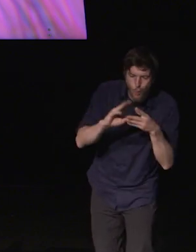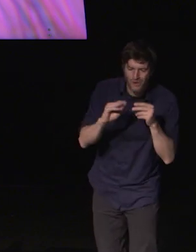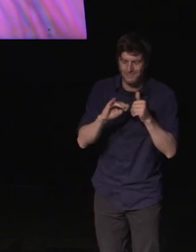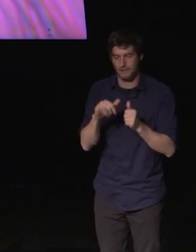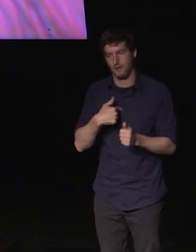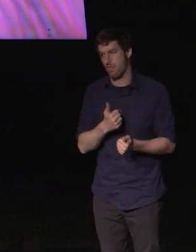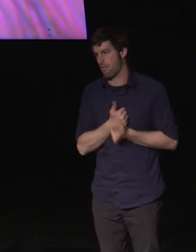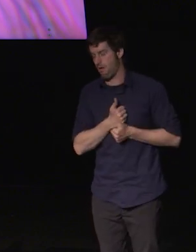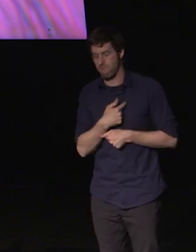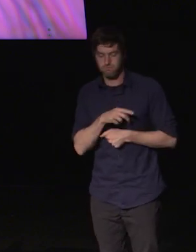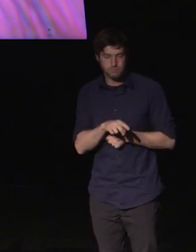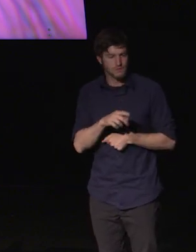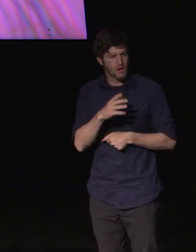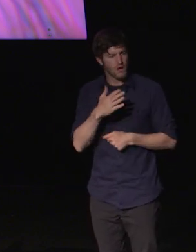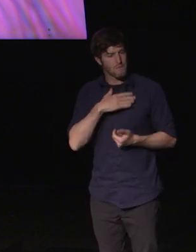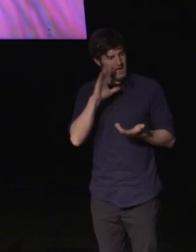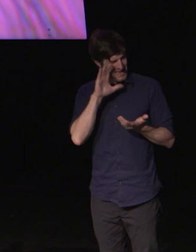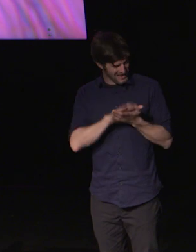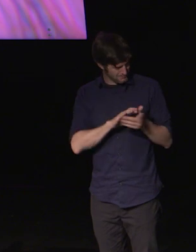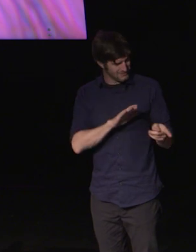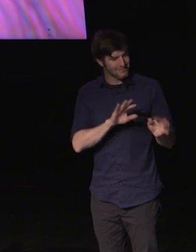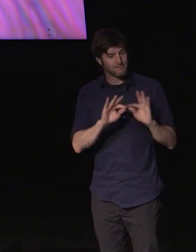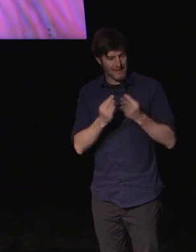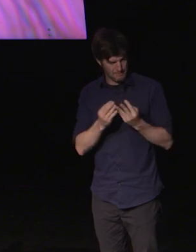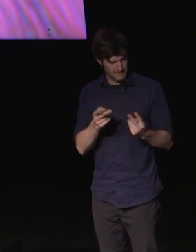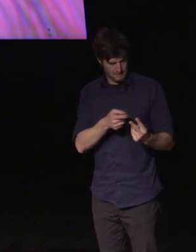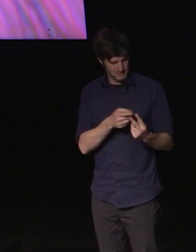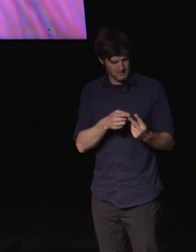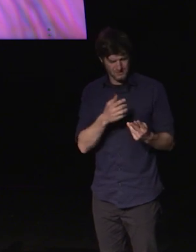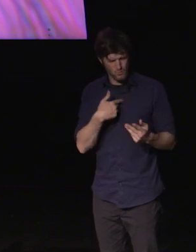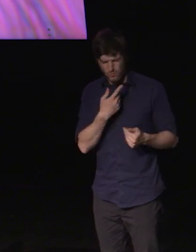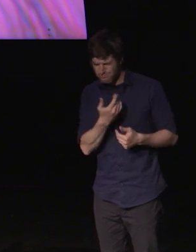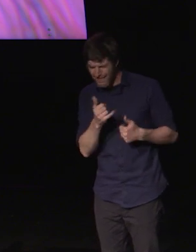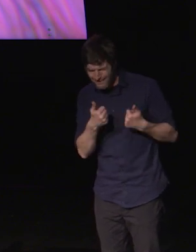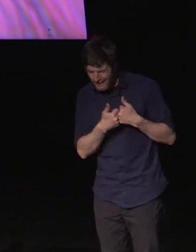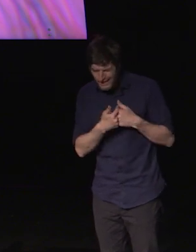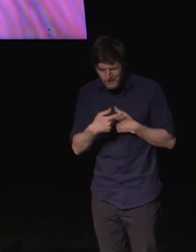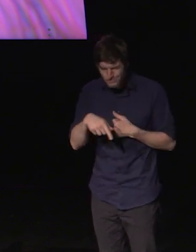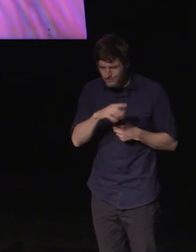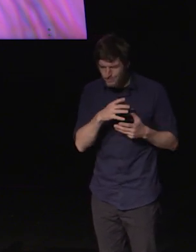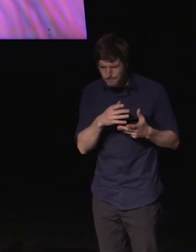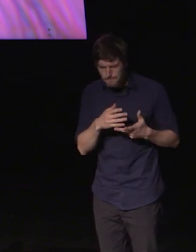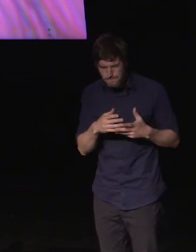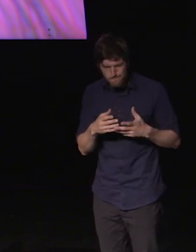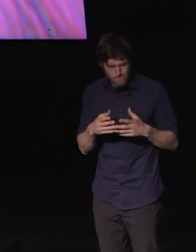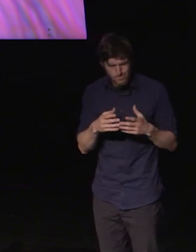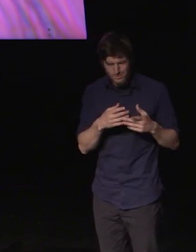And my husband and his family... We were playing a game. I think it was on the PlayStation.